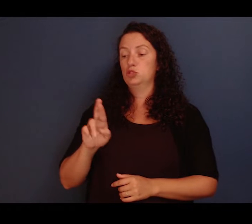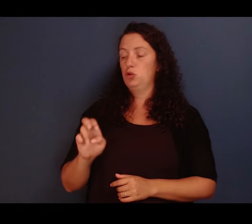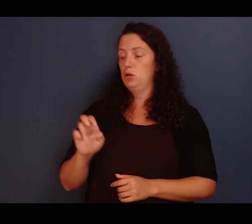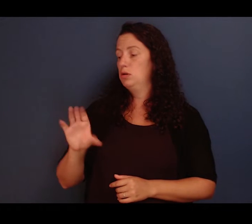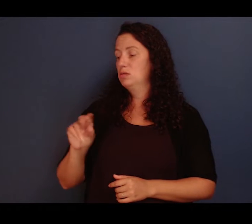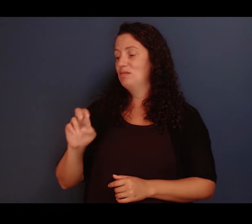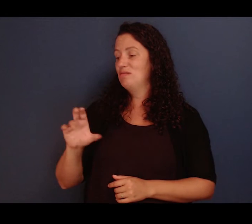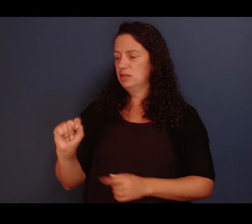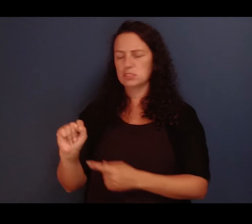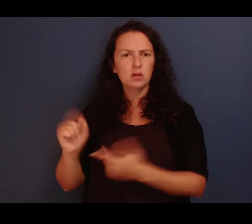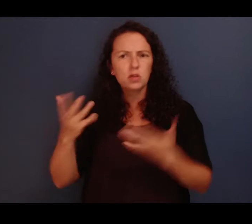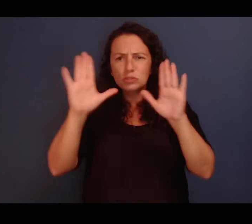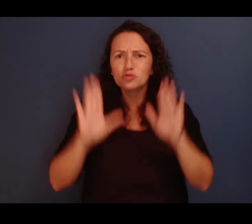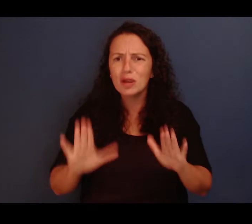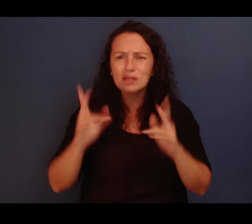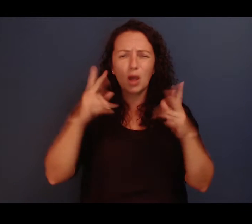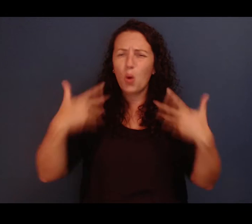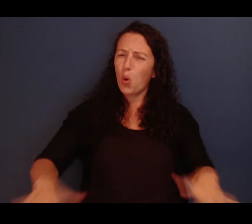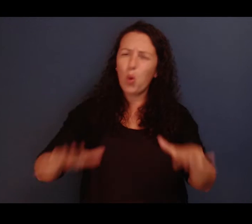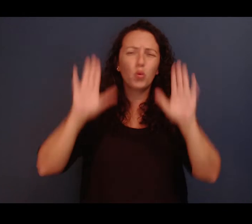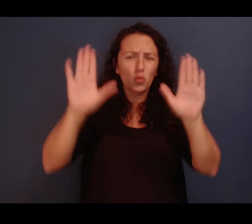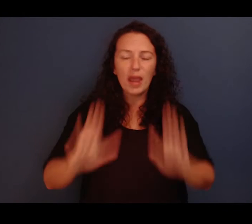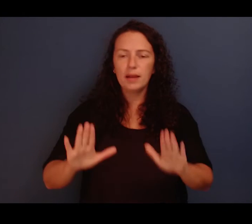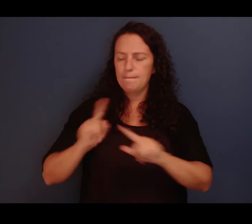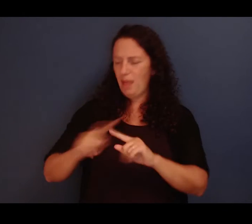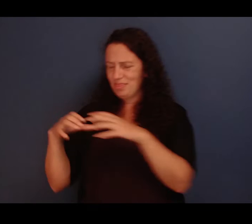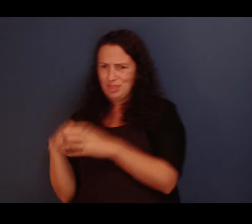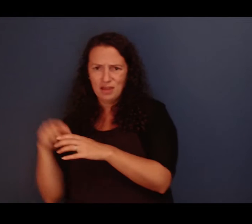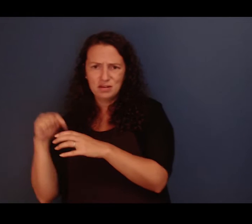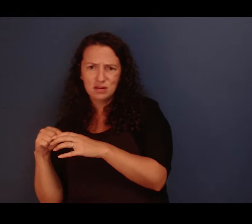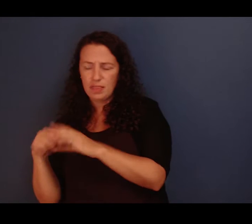needed to figure out how to take that kind of model to scale: a model that centers the